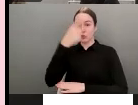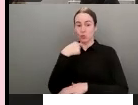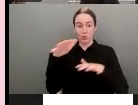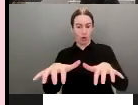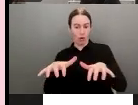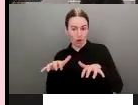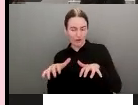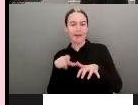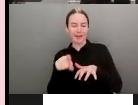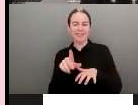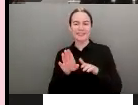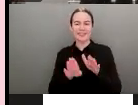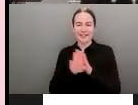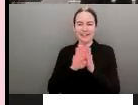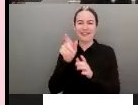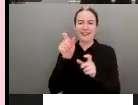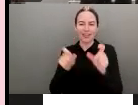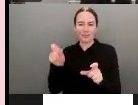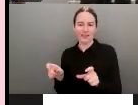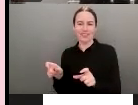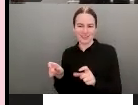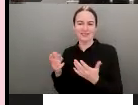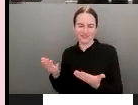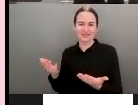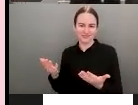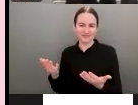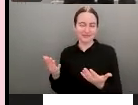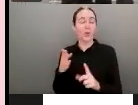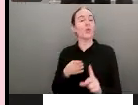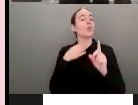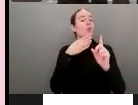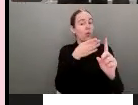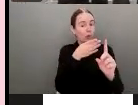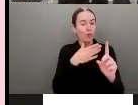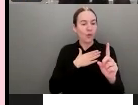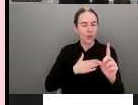the aim is to present ways